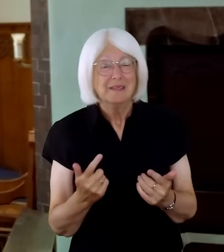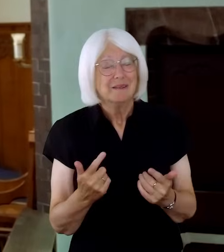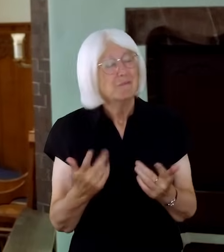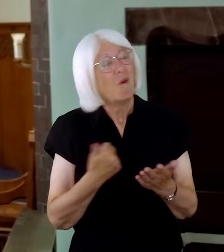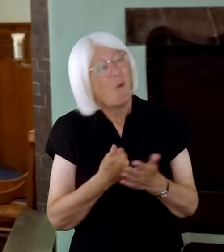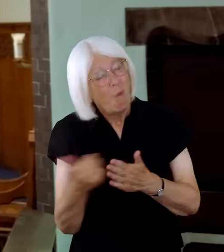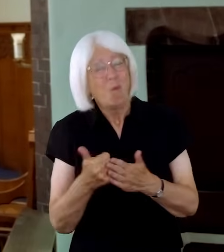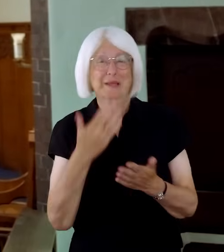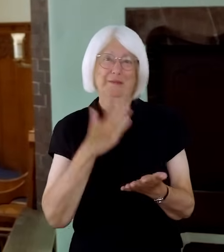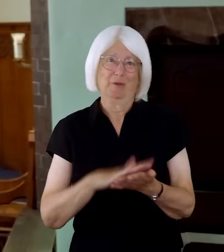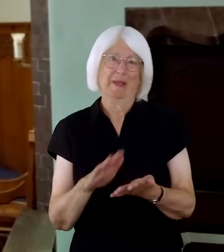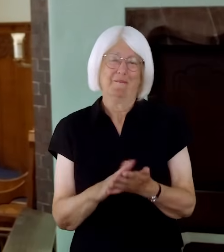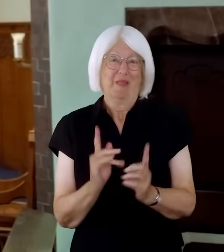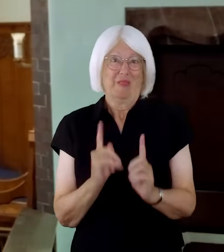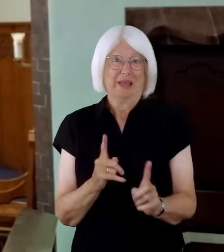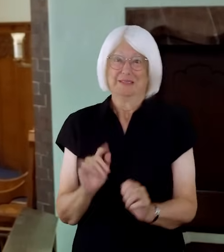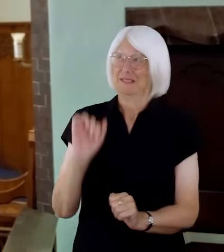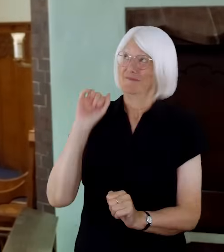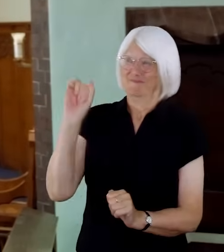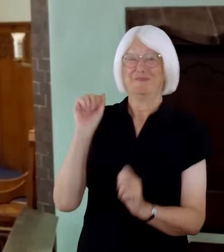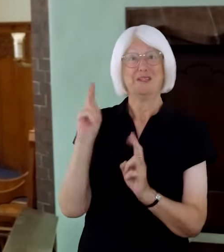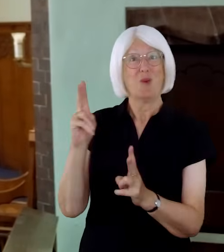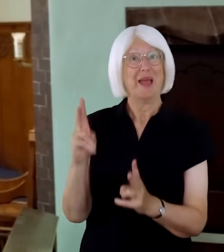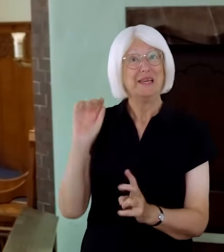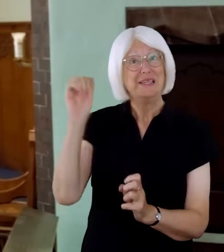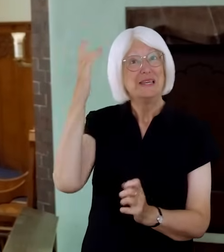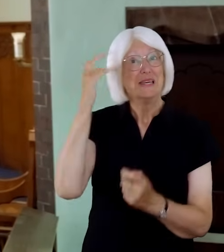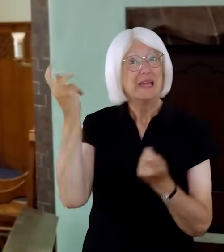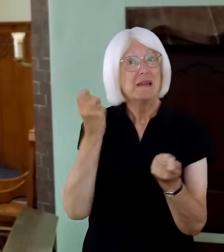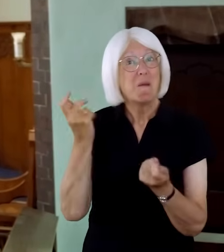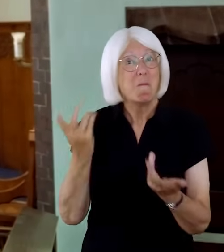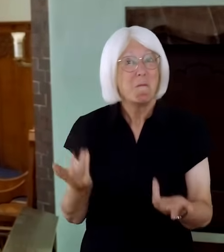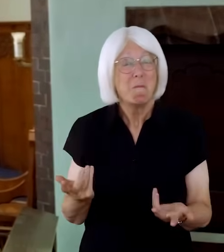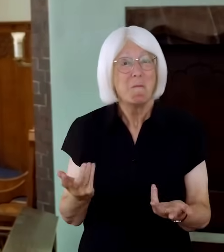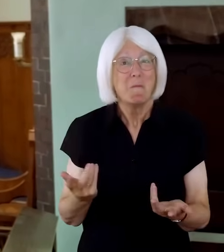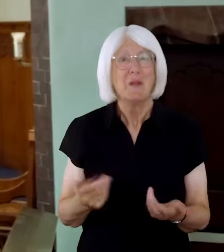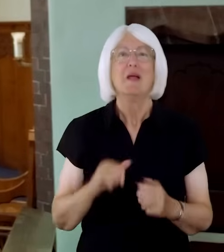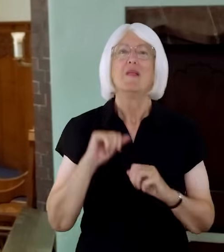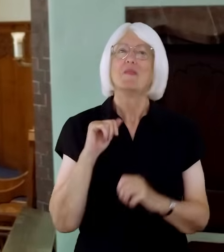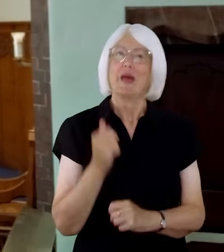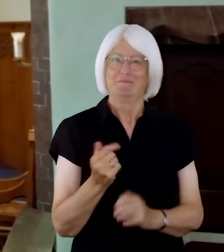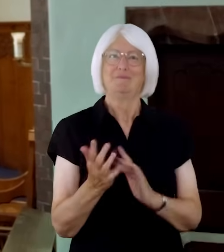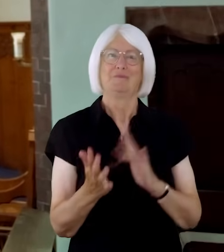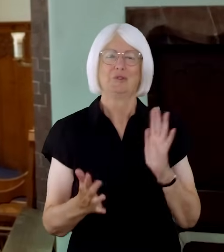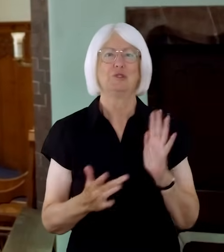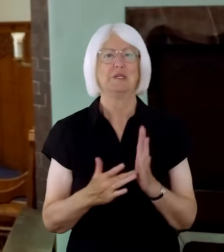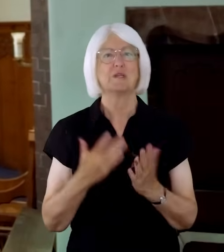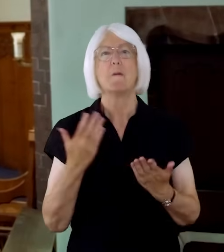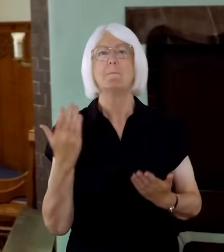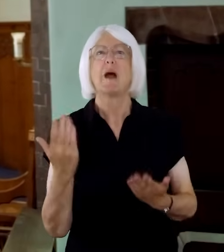because that is the way of God's kingdom. Jesus then tells a parable comparing what the kingdom